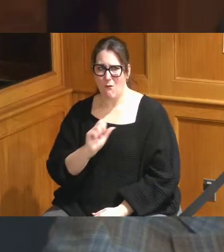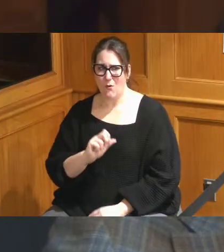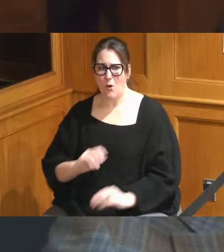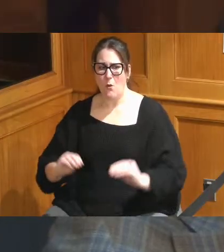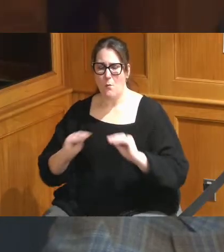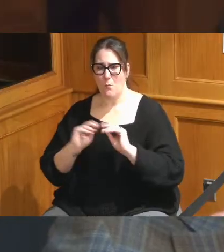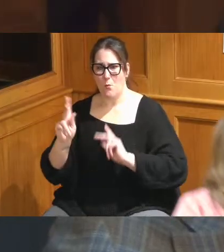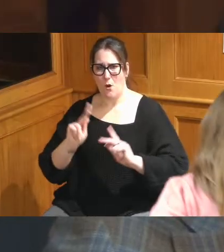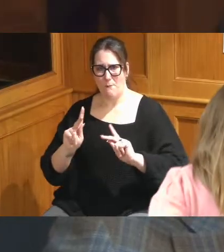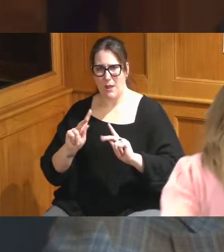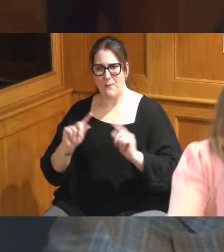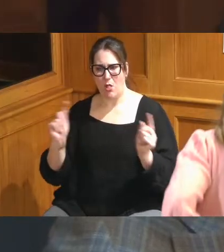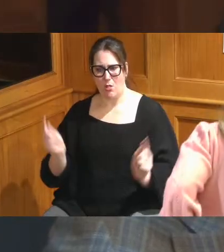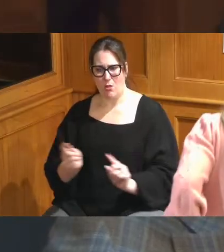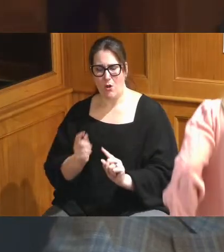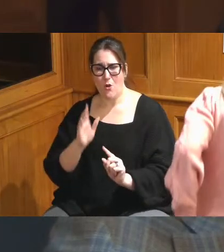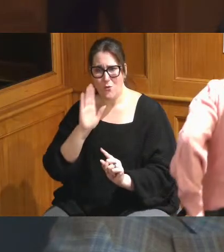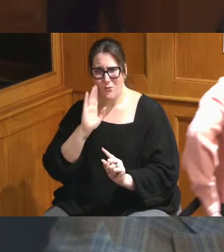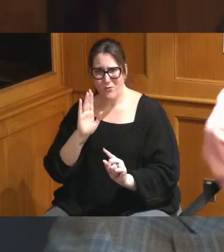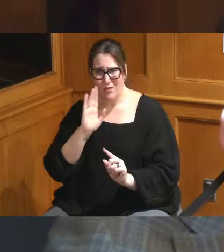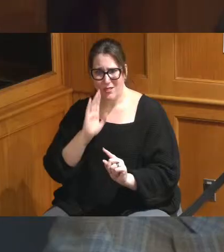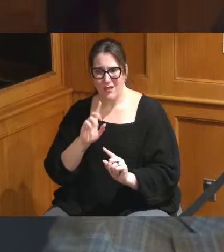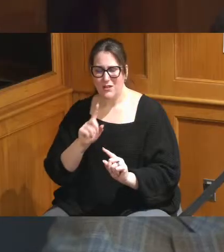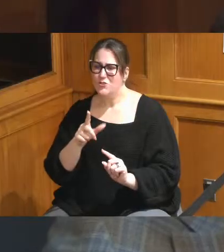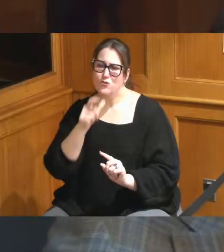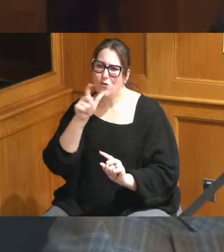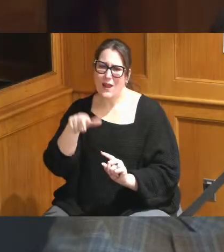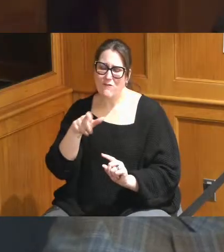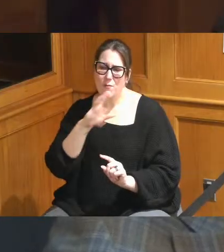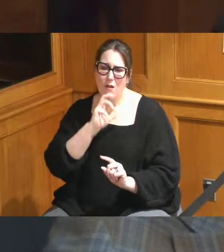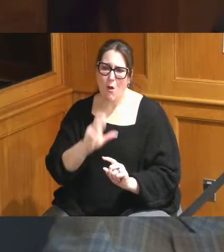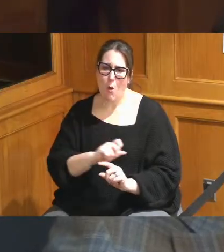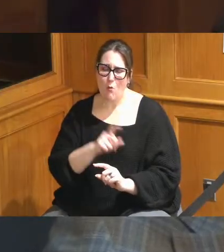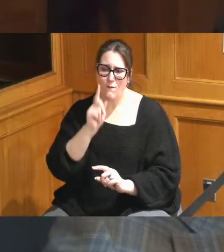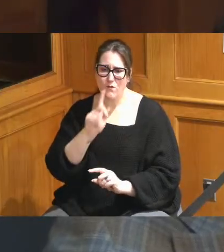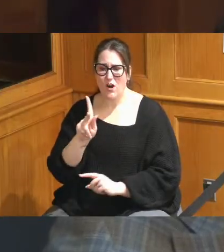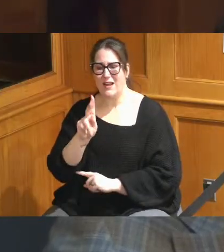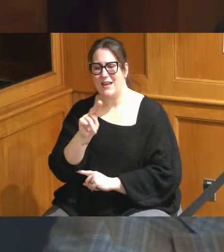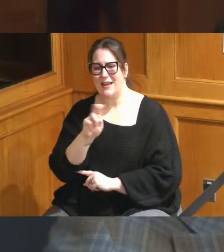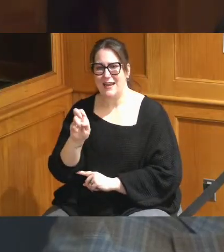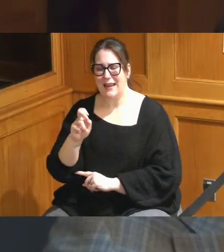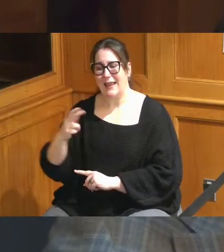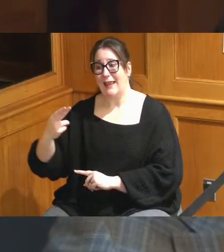know, get hurt. You don't have to be old to have a hip replacement, knee replacement. we see that,